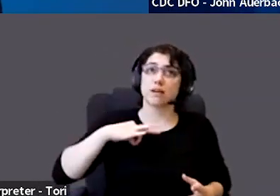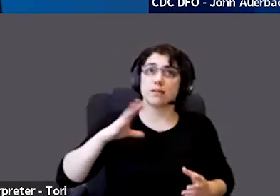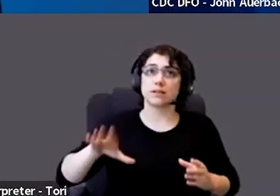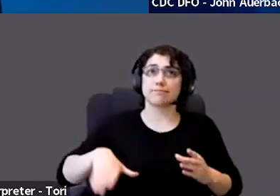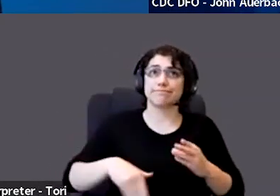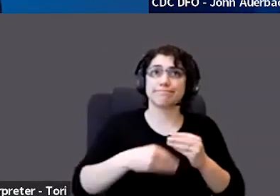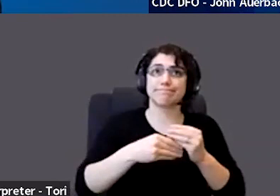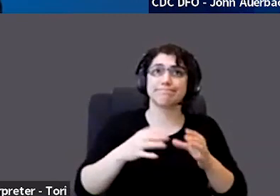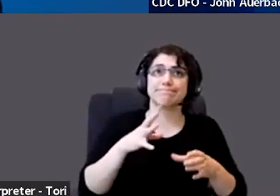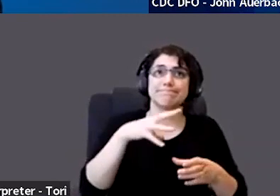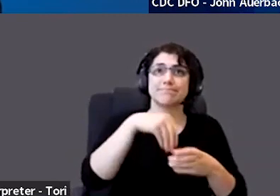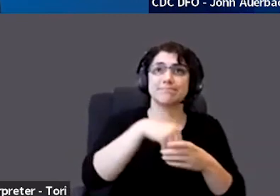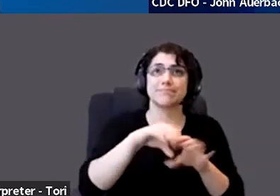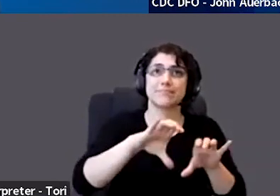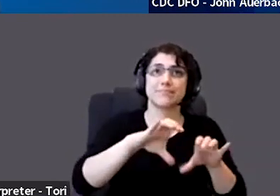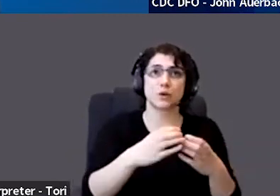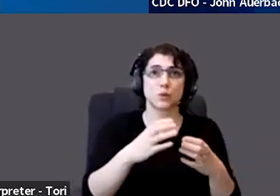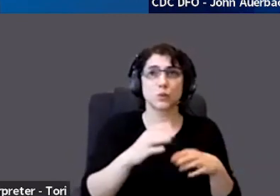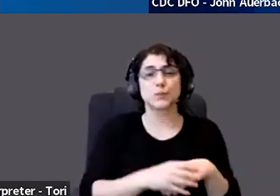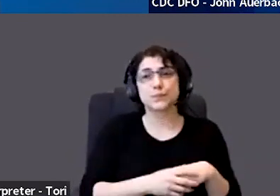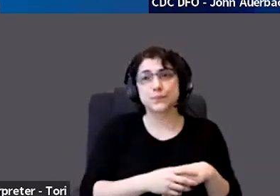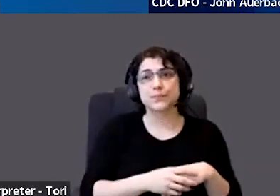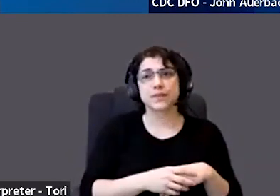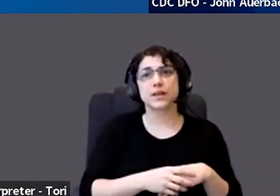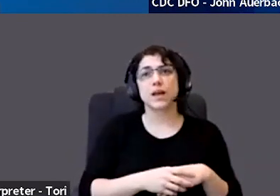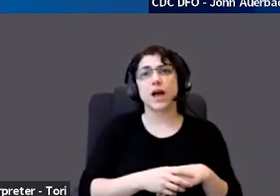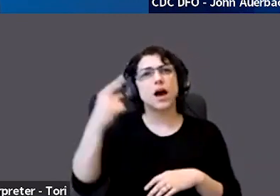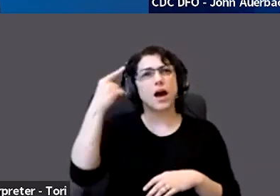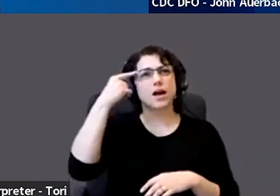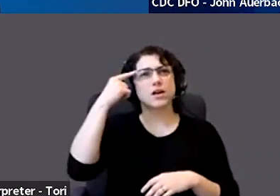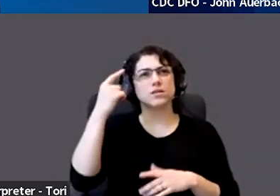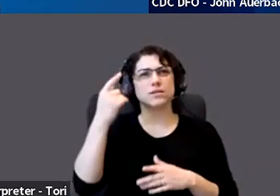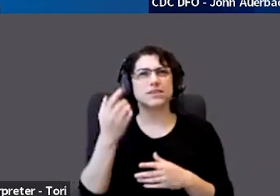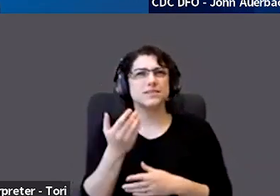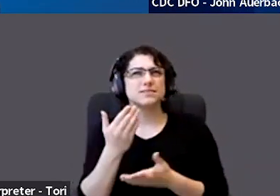on the spot, but I know that you've done a little bit of speaking already on the nature of expertise